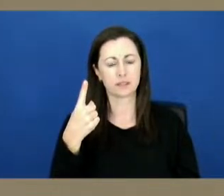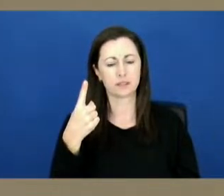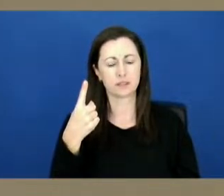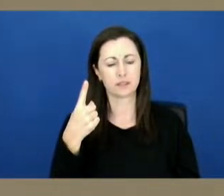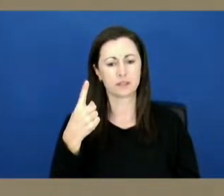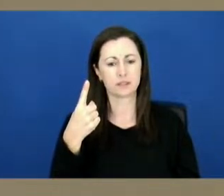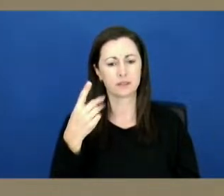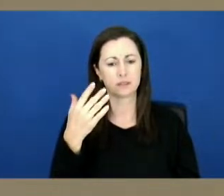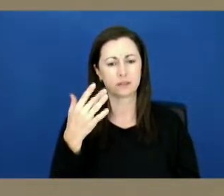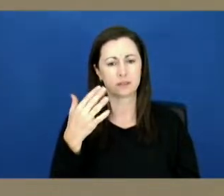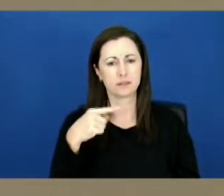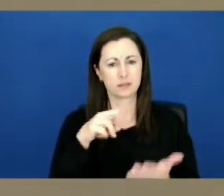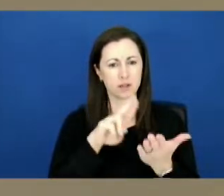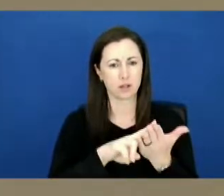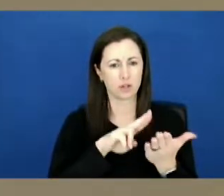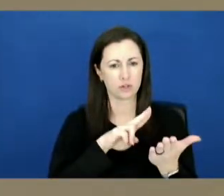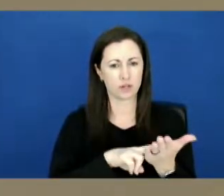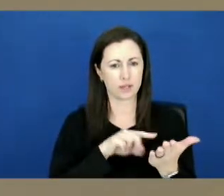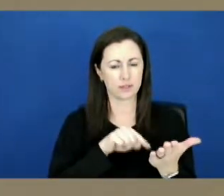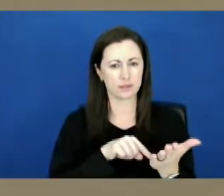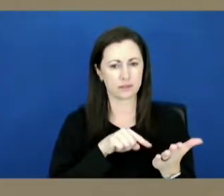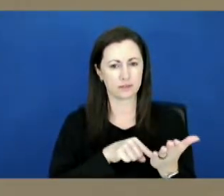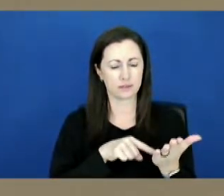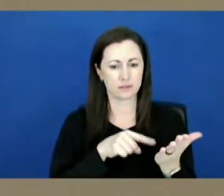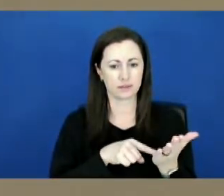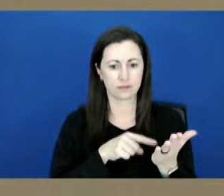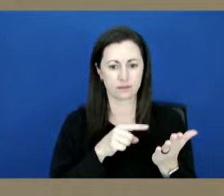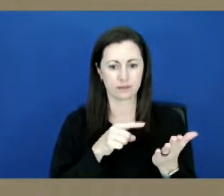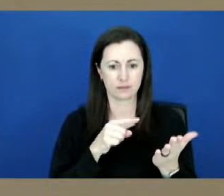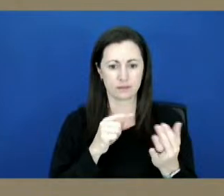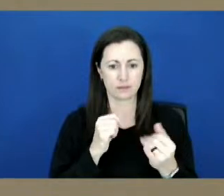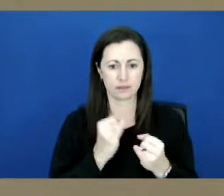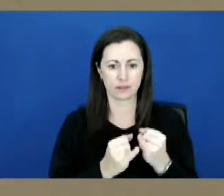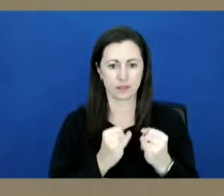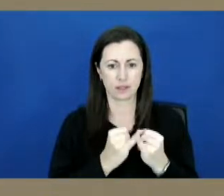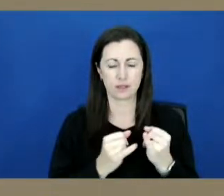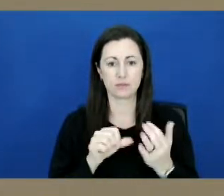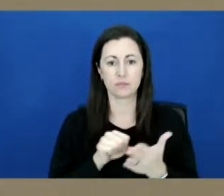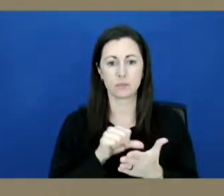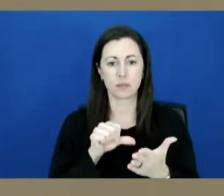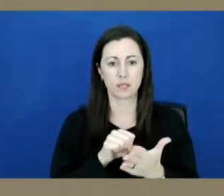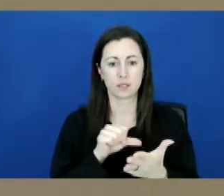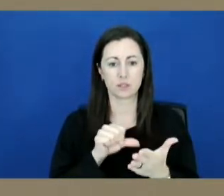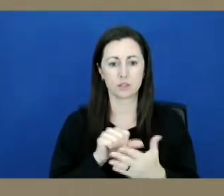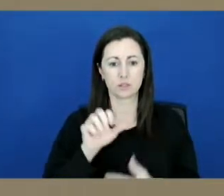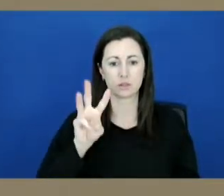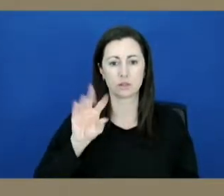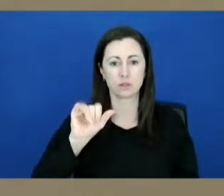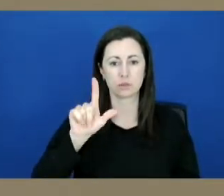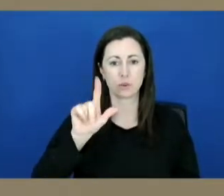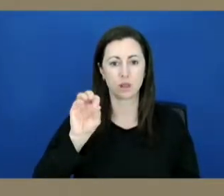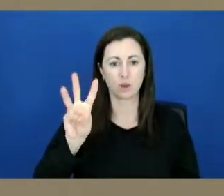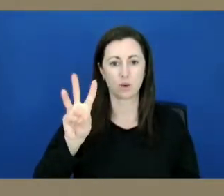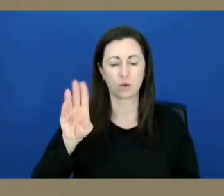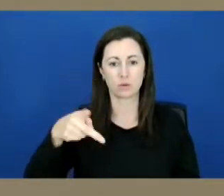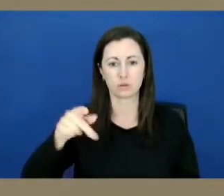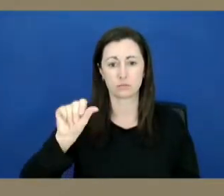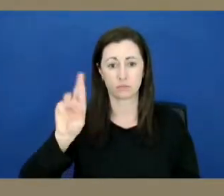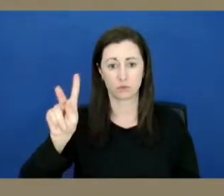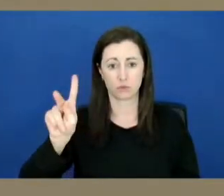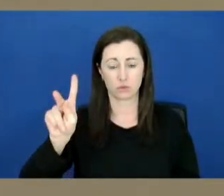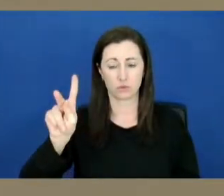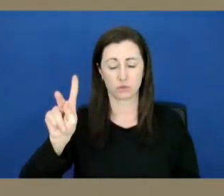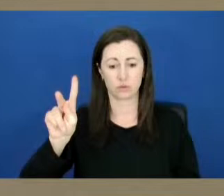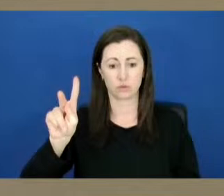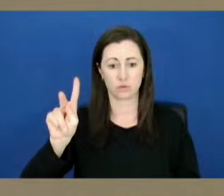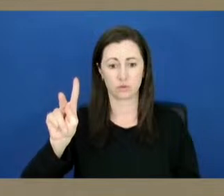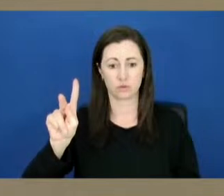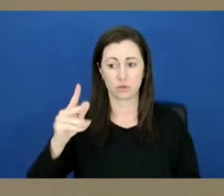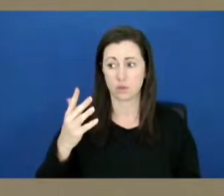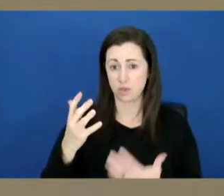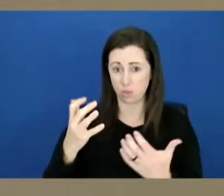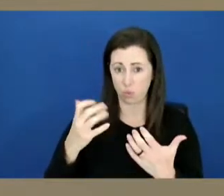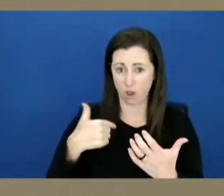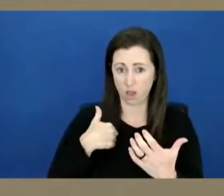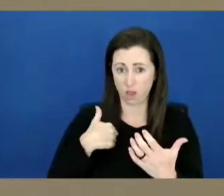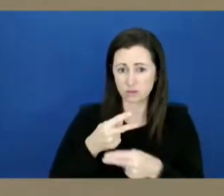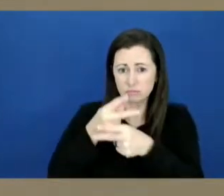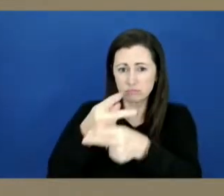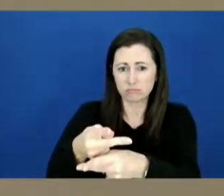I'M UNDERSTANDING THIS CONTRACT